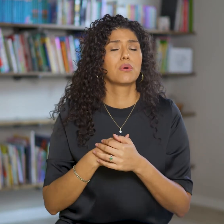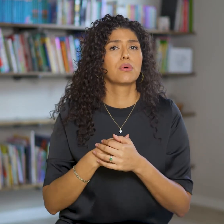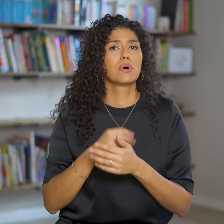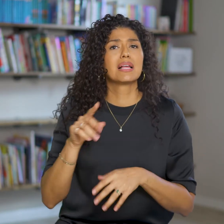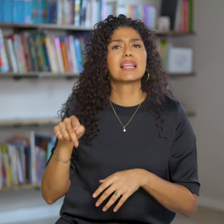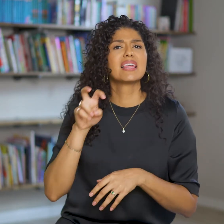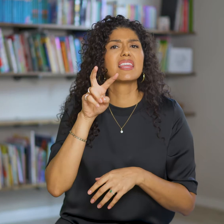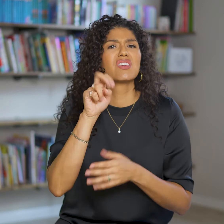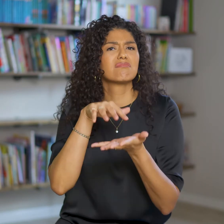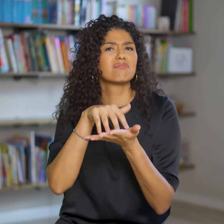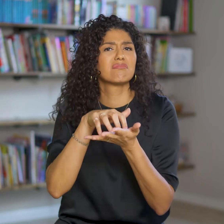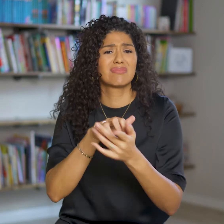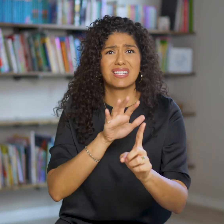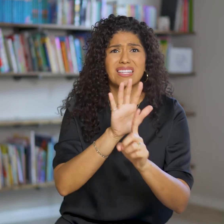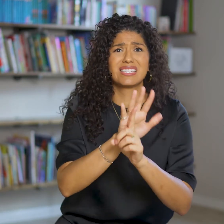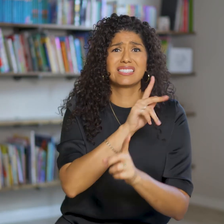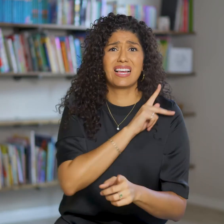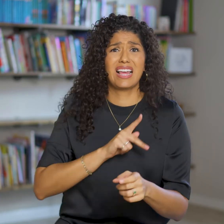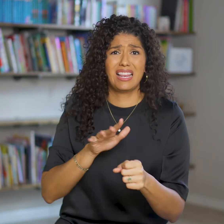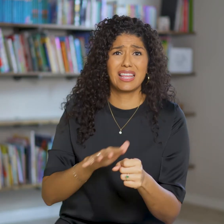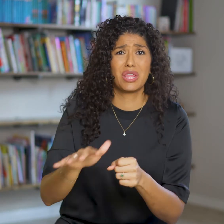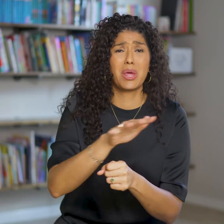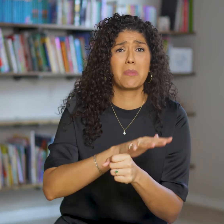He even undermines David’s kingdom